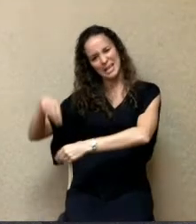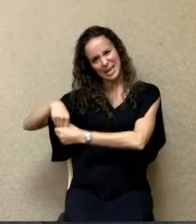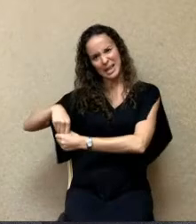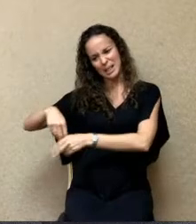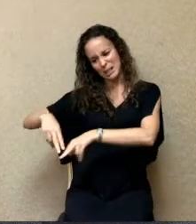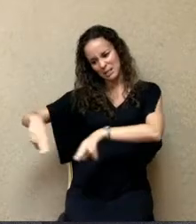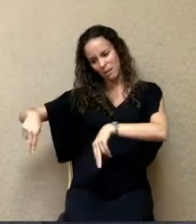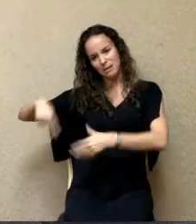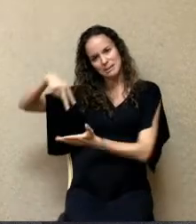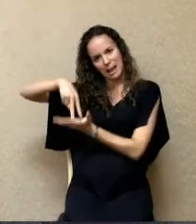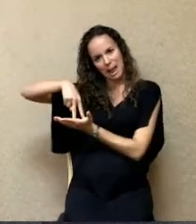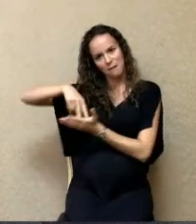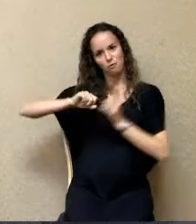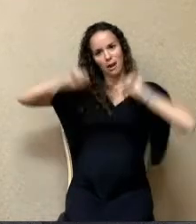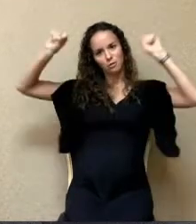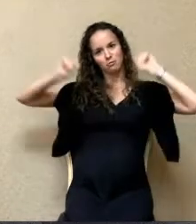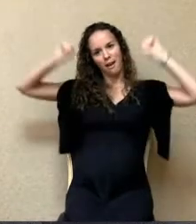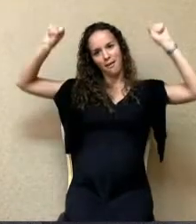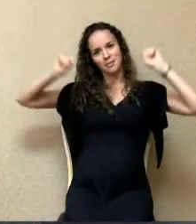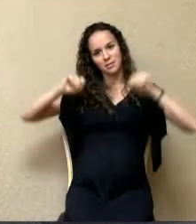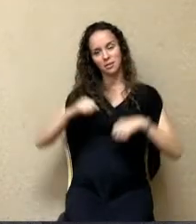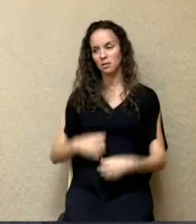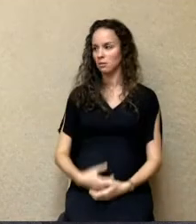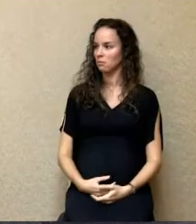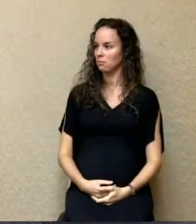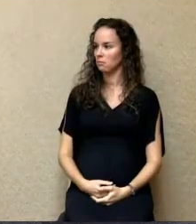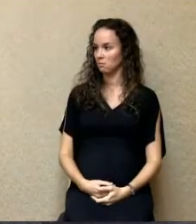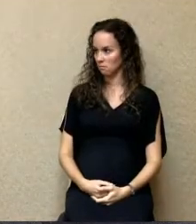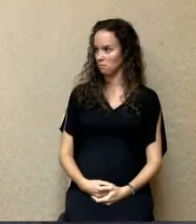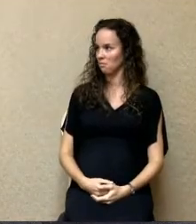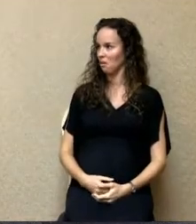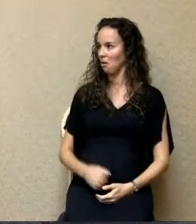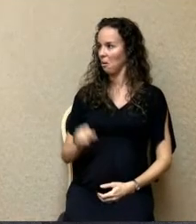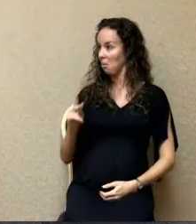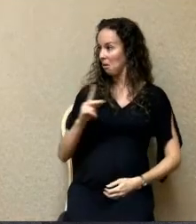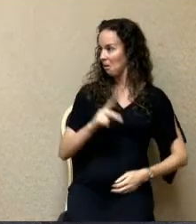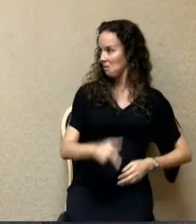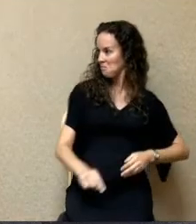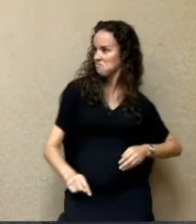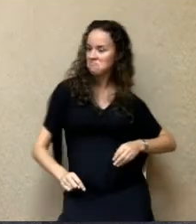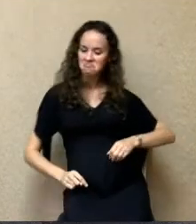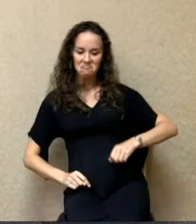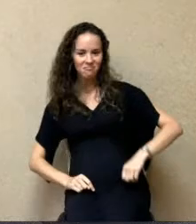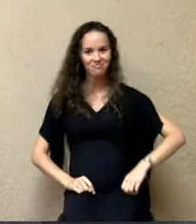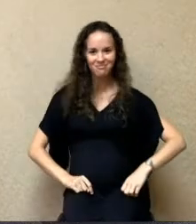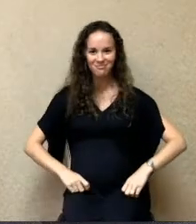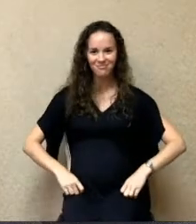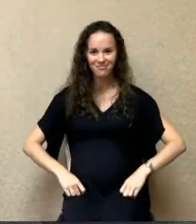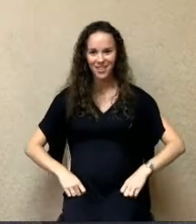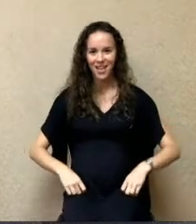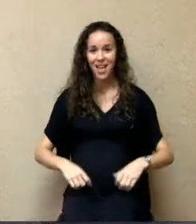This is where you stand for exercises. So, he was like, okay. He's so literal that when they were doing jumping